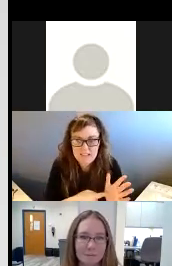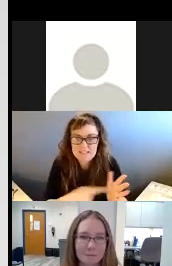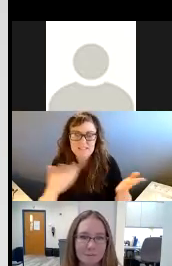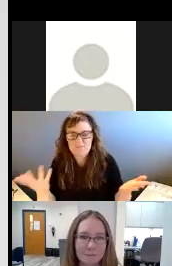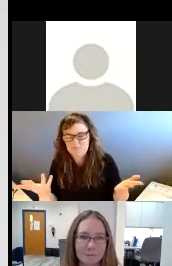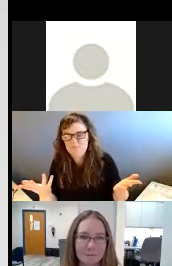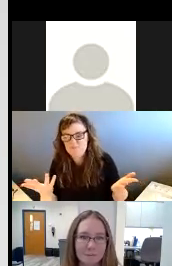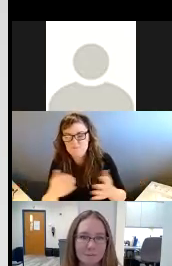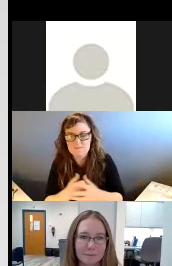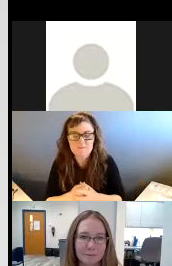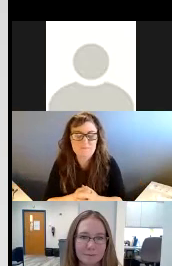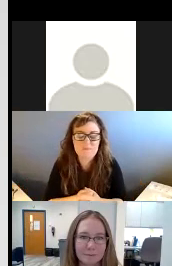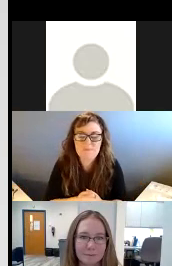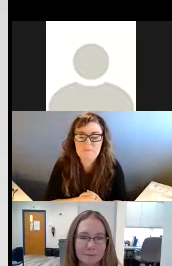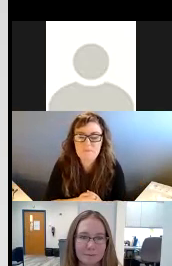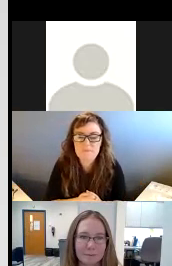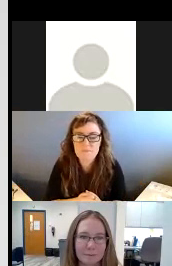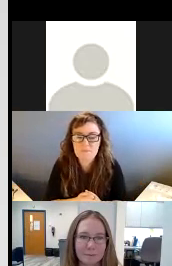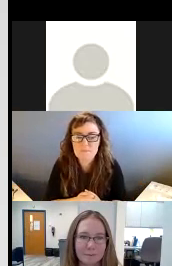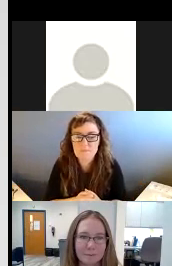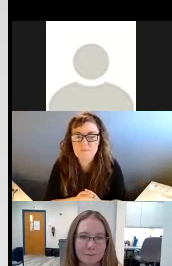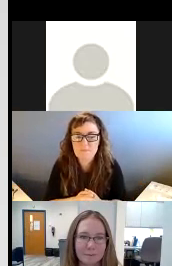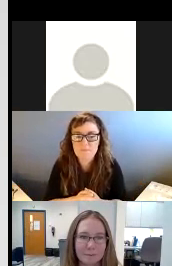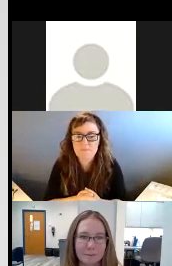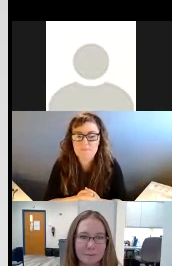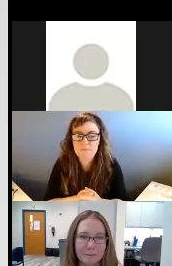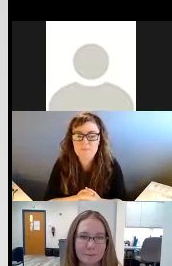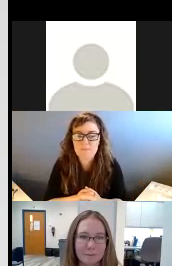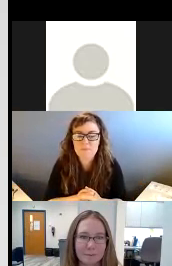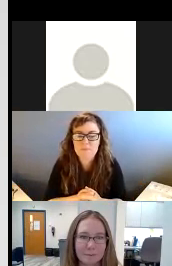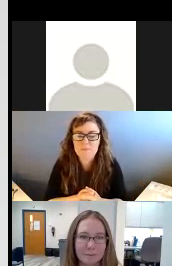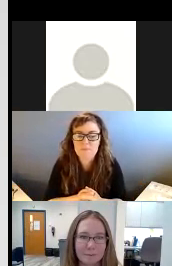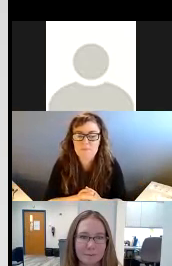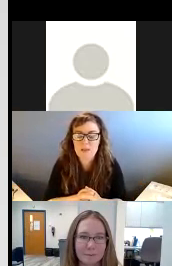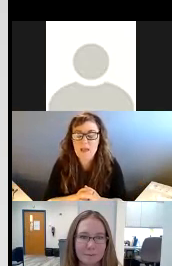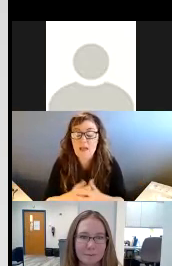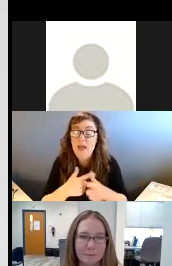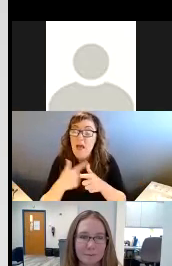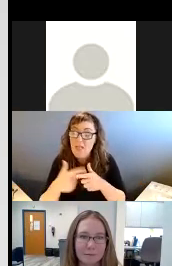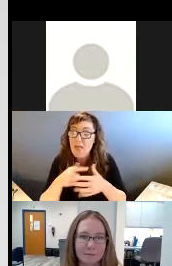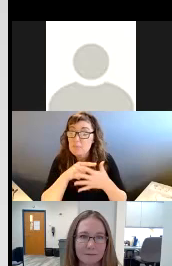WE ARE ALWAYS TRYING TO IMPROVE THE PROCESS SO WE PROVIDE A SURVEY FOR THE FAMILY TO PROVIDE